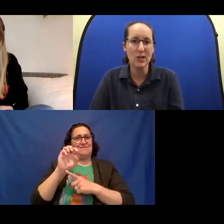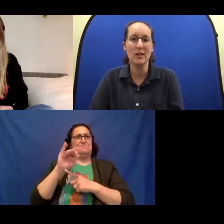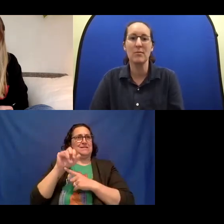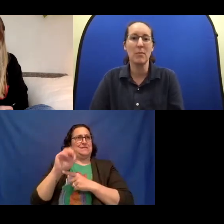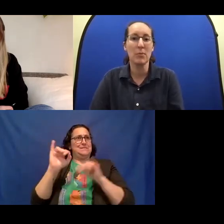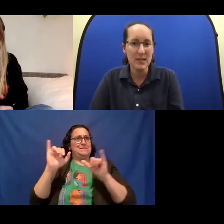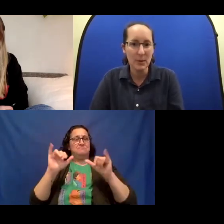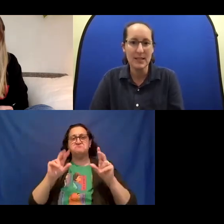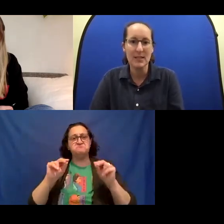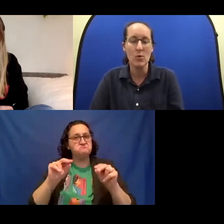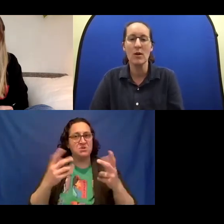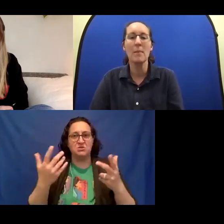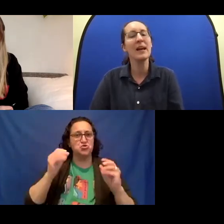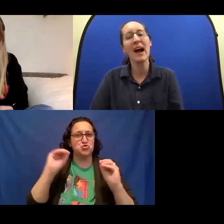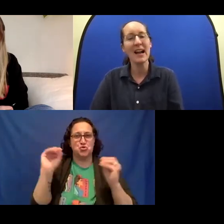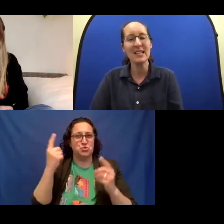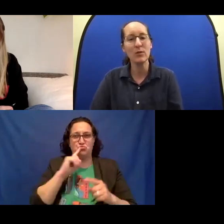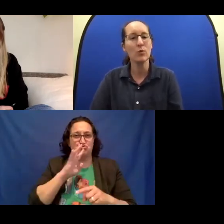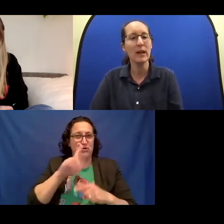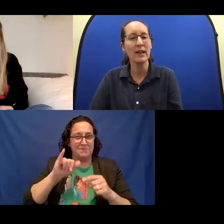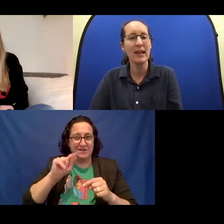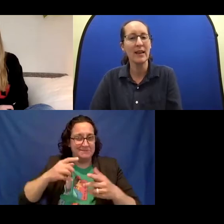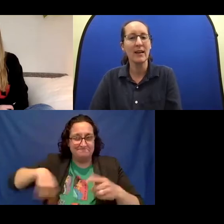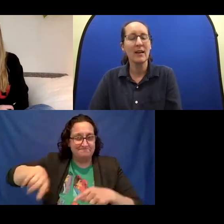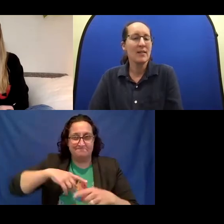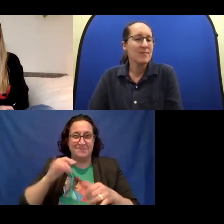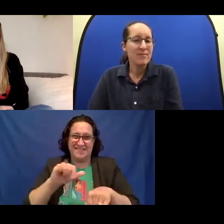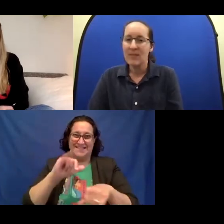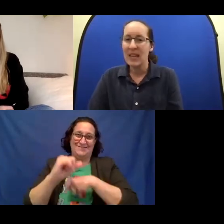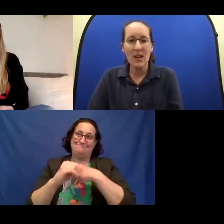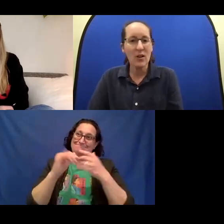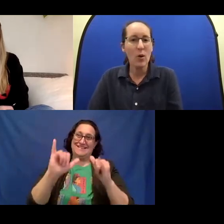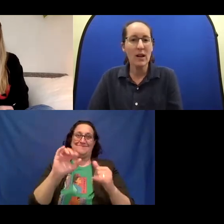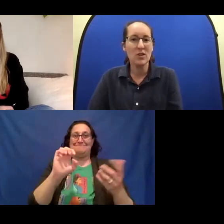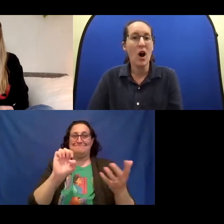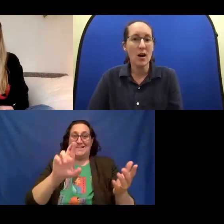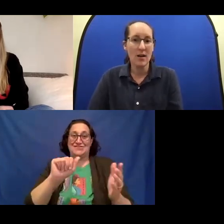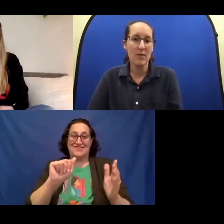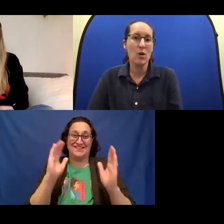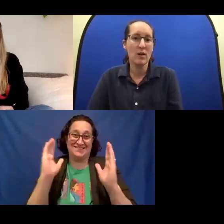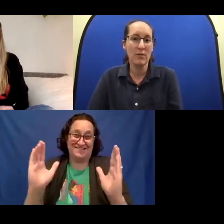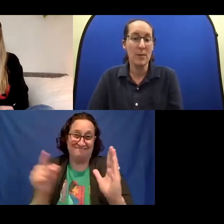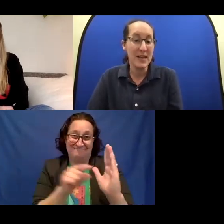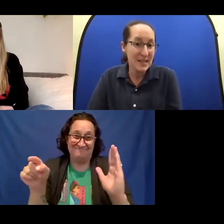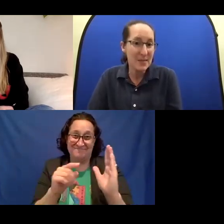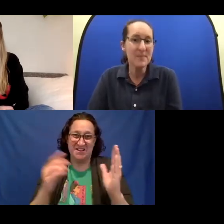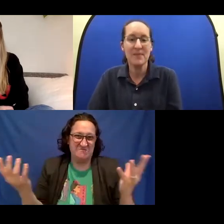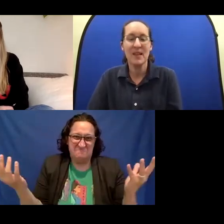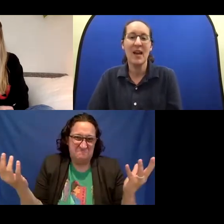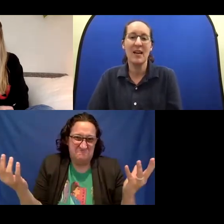my principal at school, but I didn't really hear a whole lot of talk of the word feminism, and